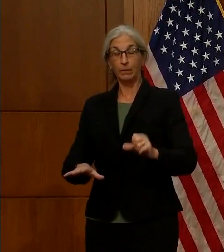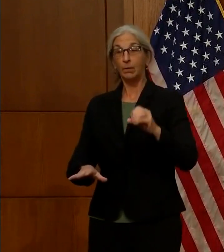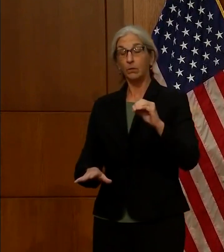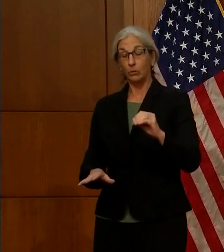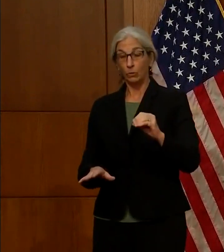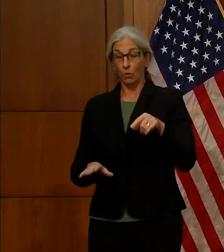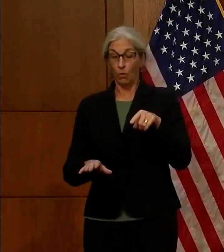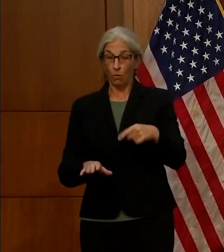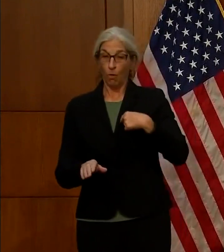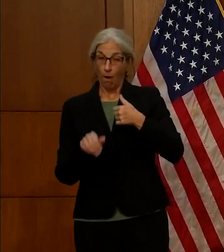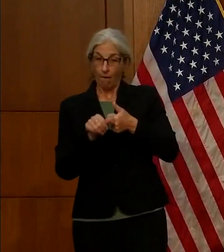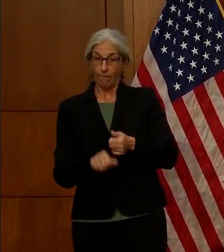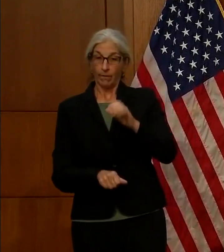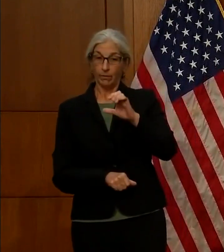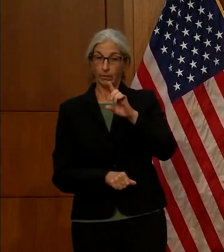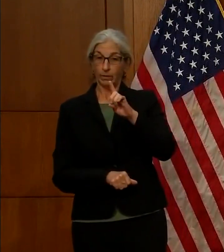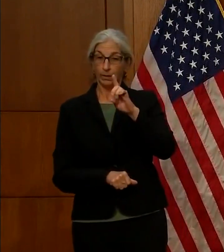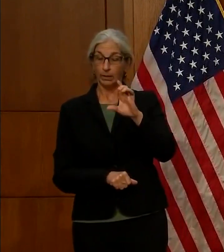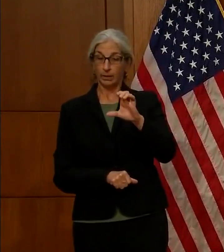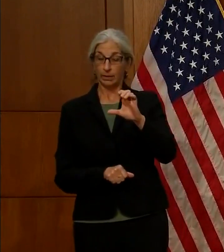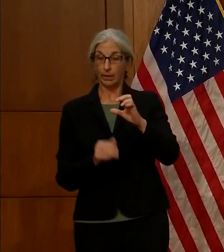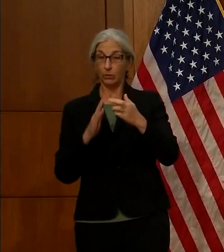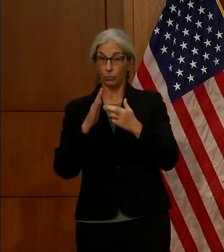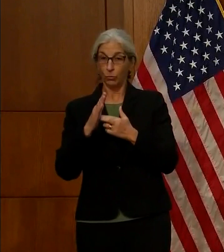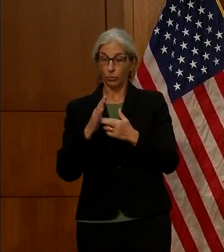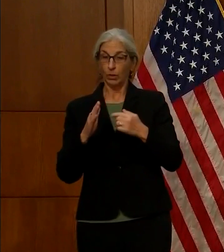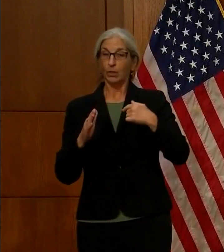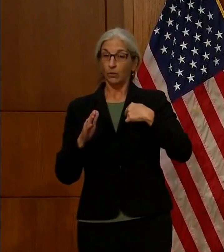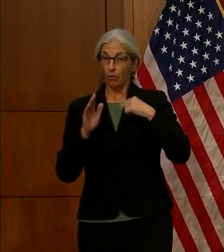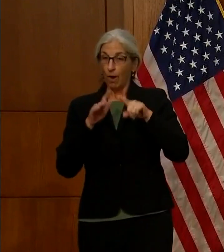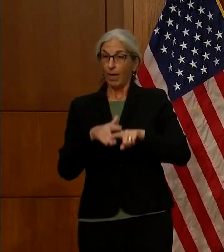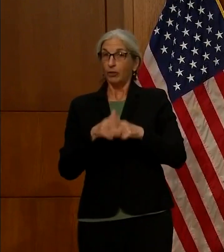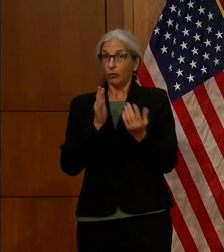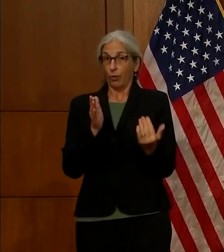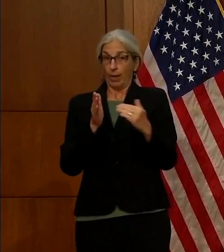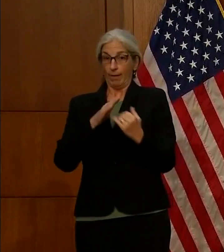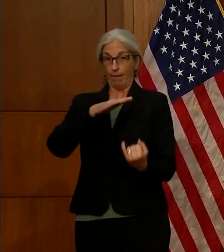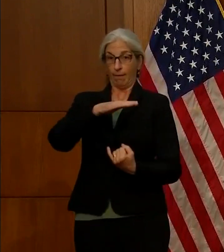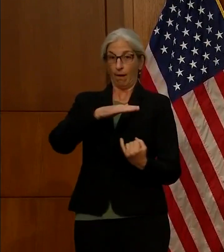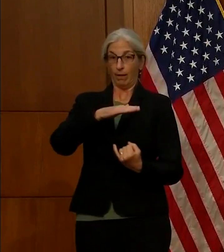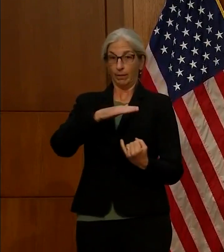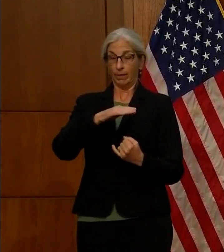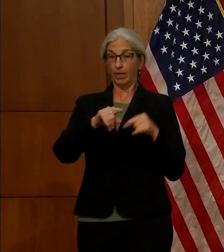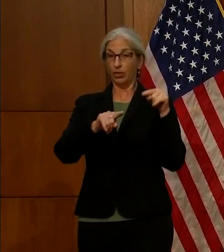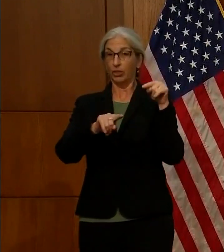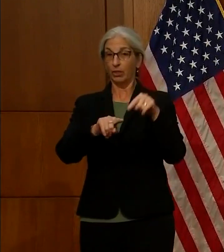AND SO FOLLOWING THE CDC GUIDELINES. OF MY TIME OF